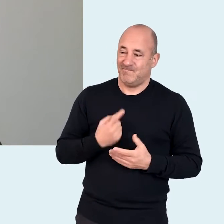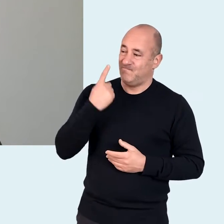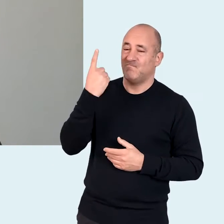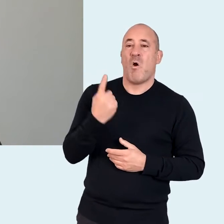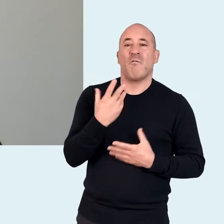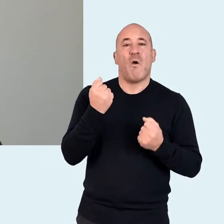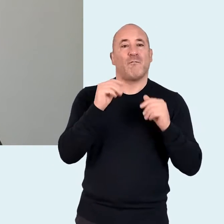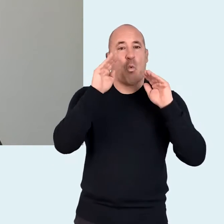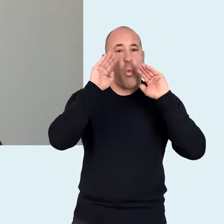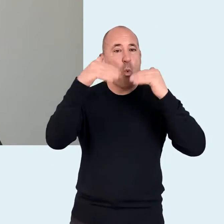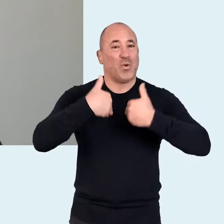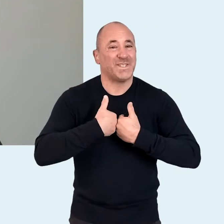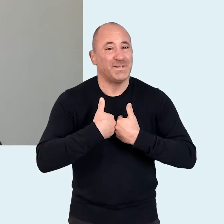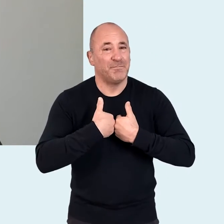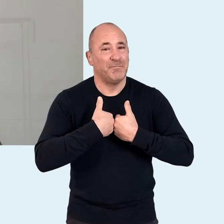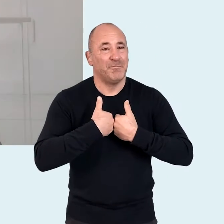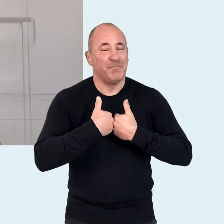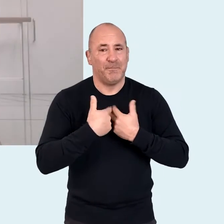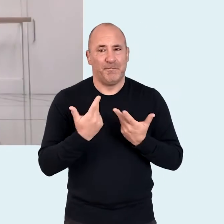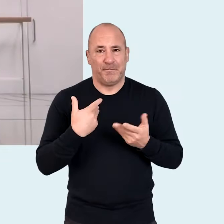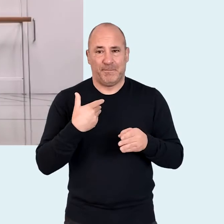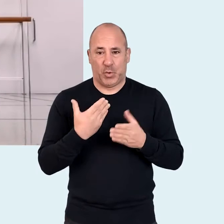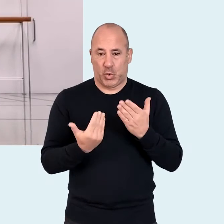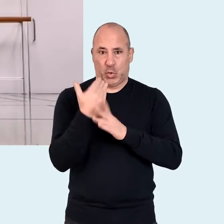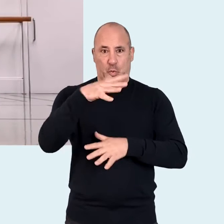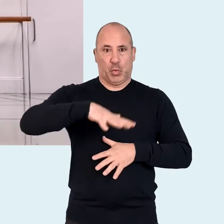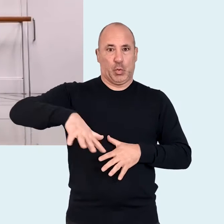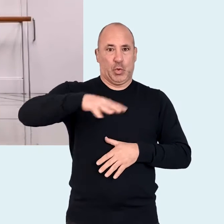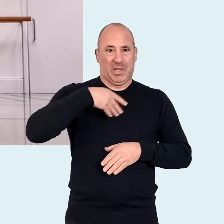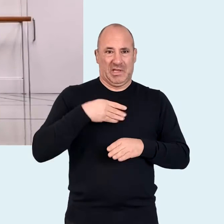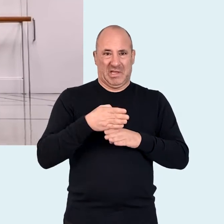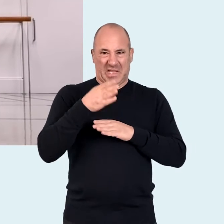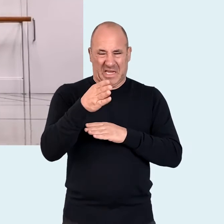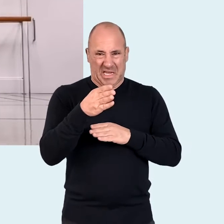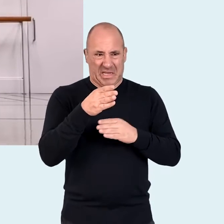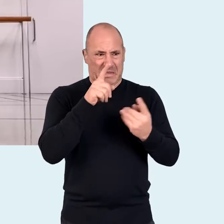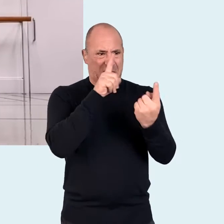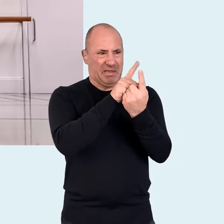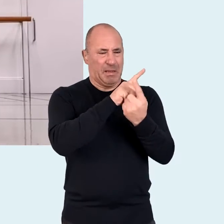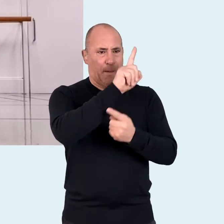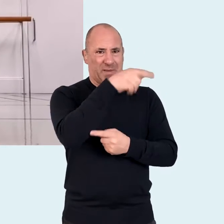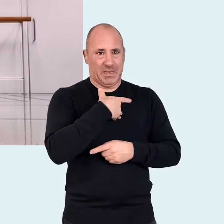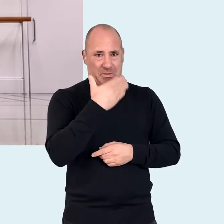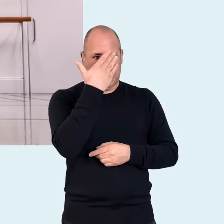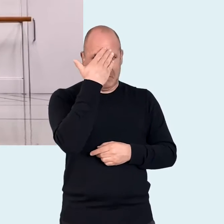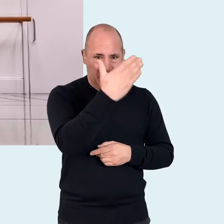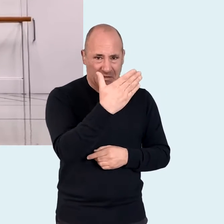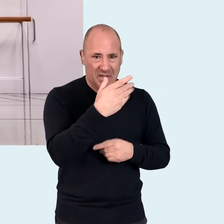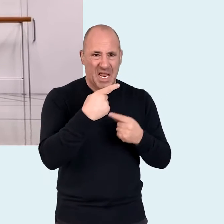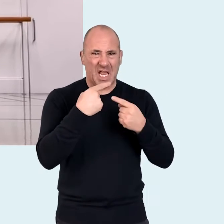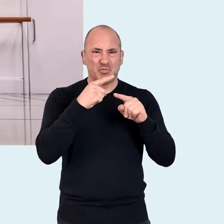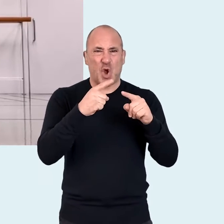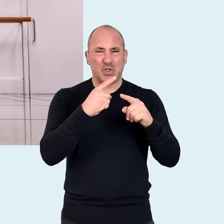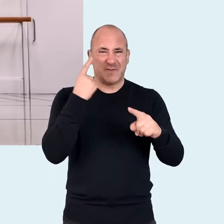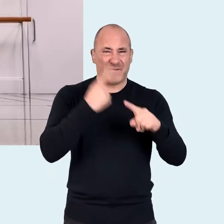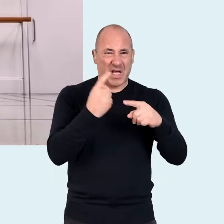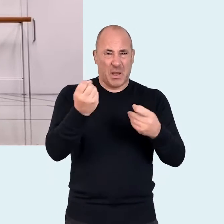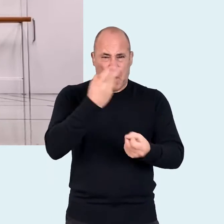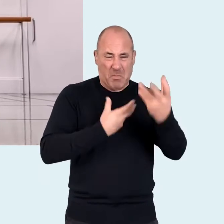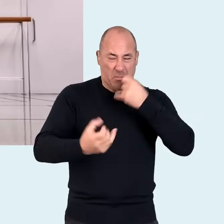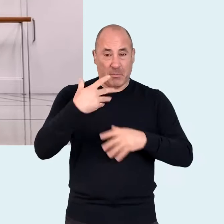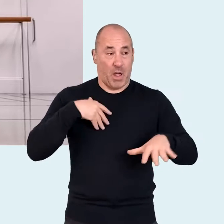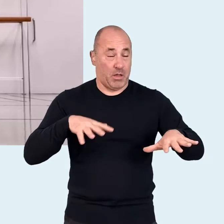process. As a person with autism, new places, new people, instructions given at speed are